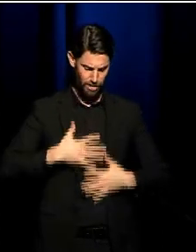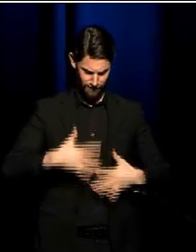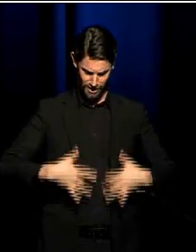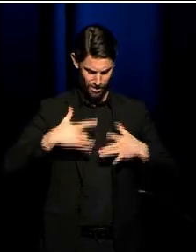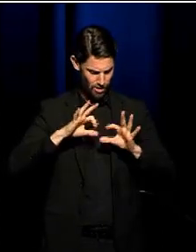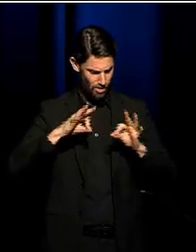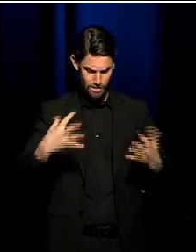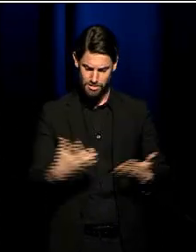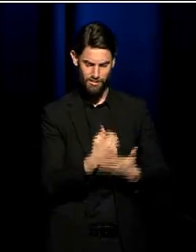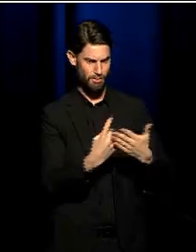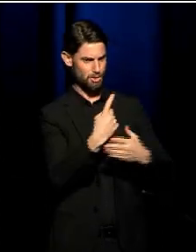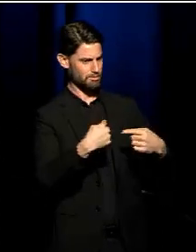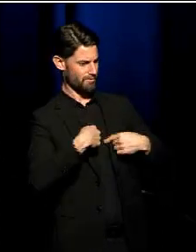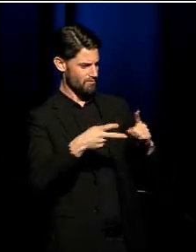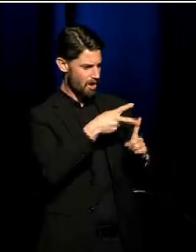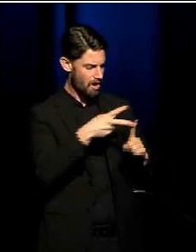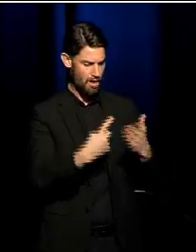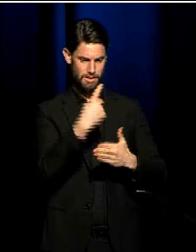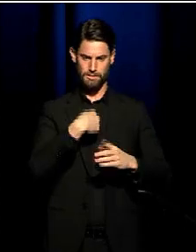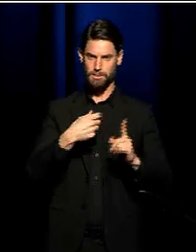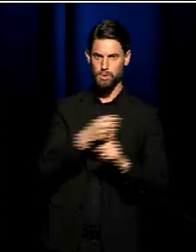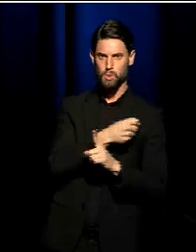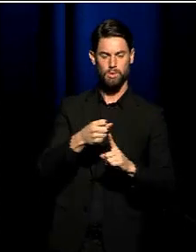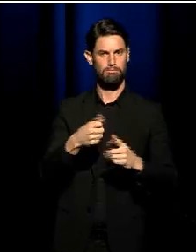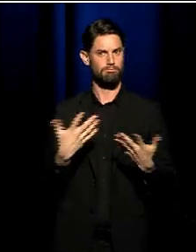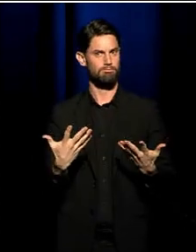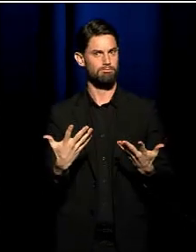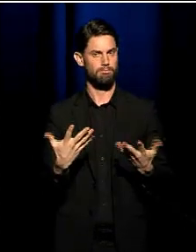the community, whether or not they themselves have been victims of violence.